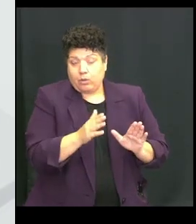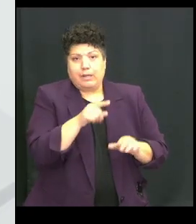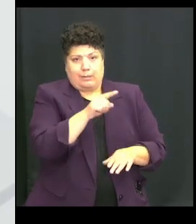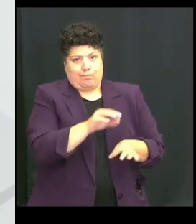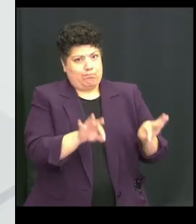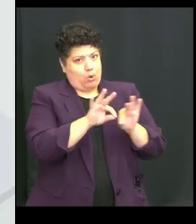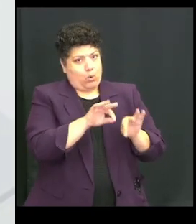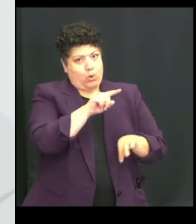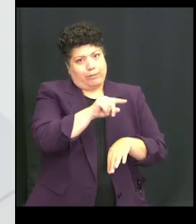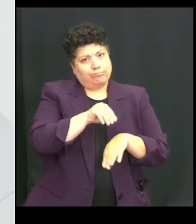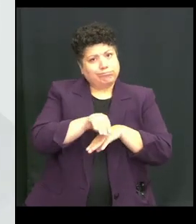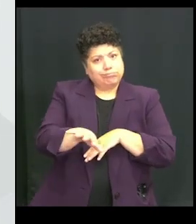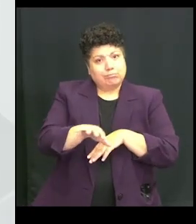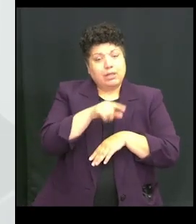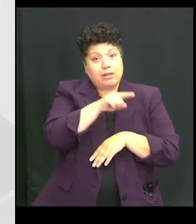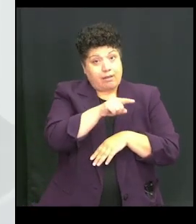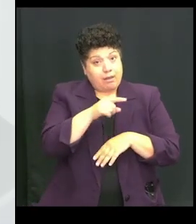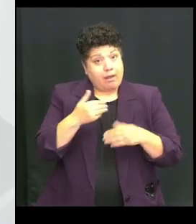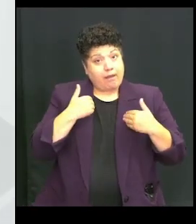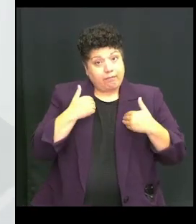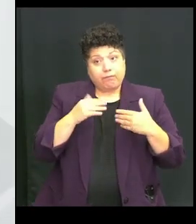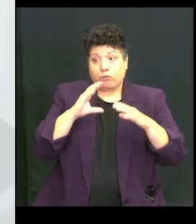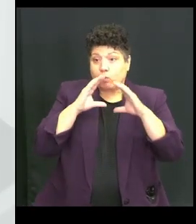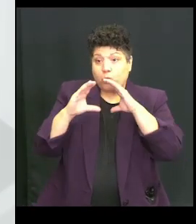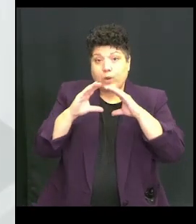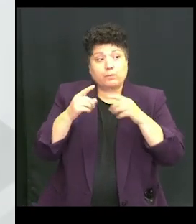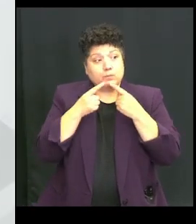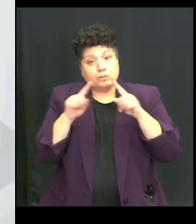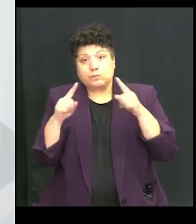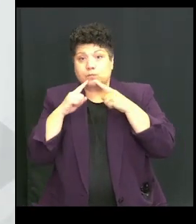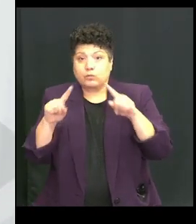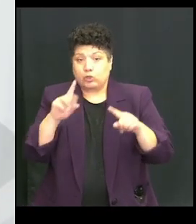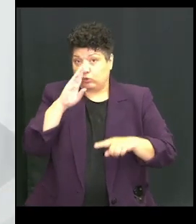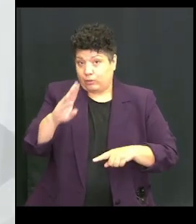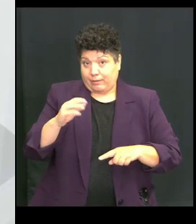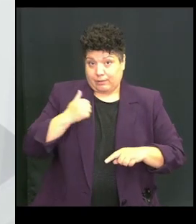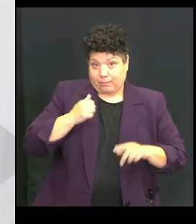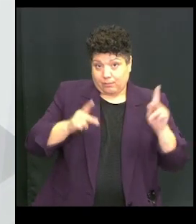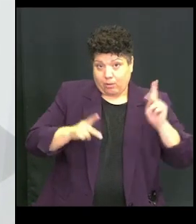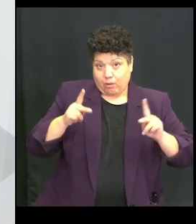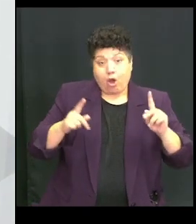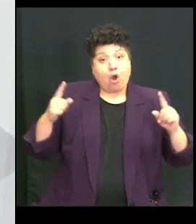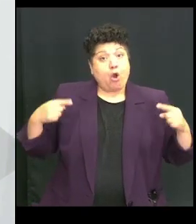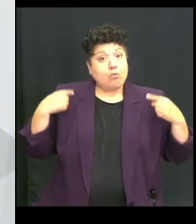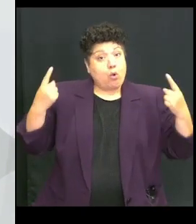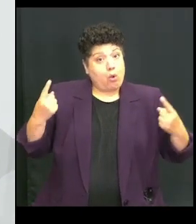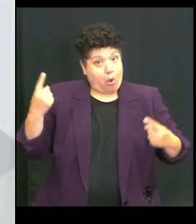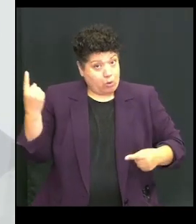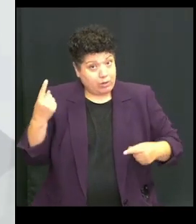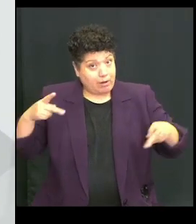especially when they're allowed to communicate directly with Canadians which hasn't always been the case. But when they're allowed to do that,